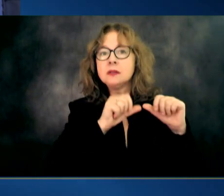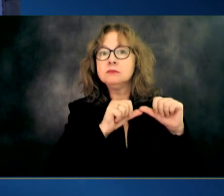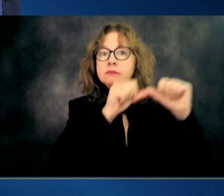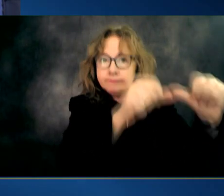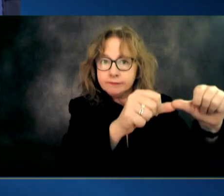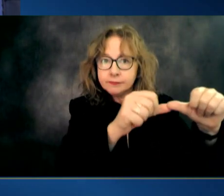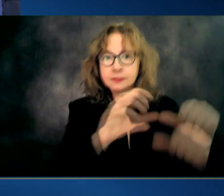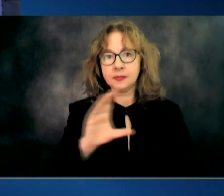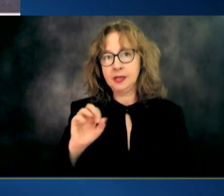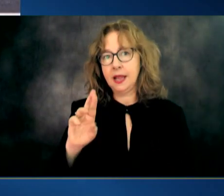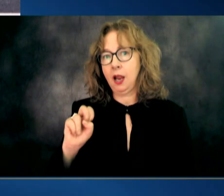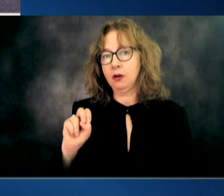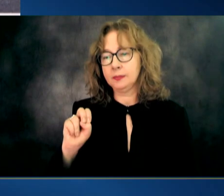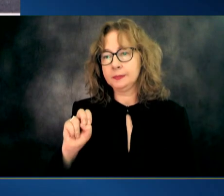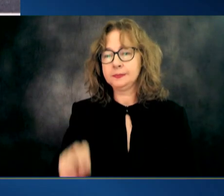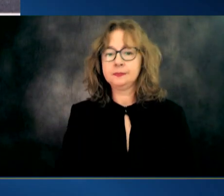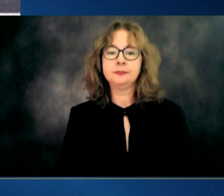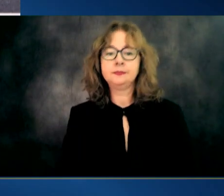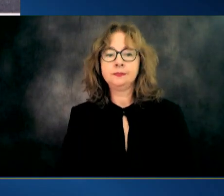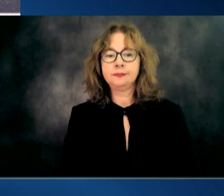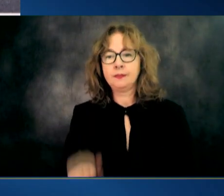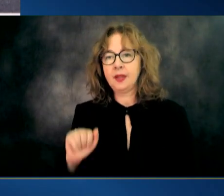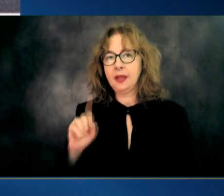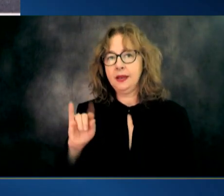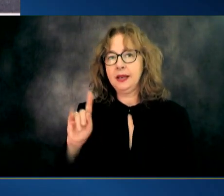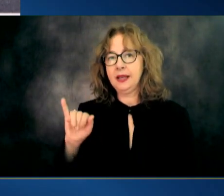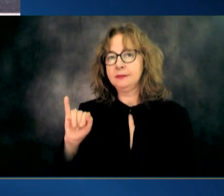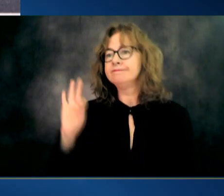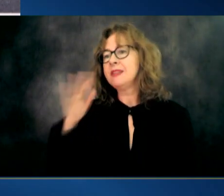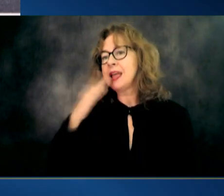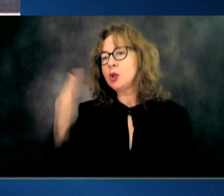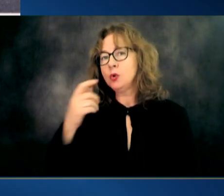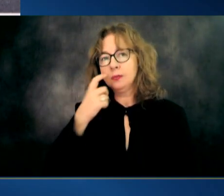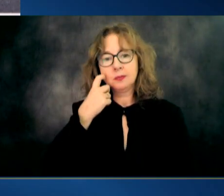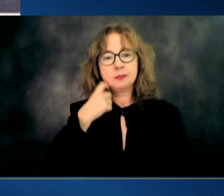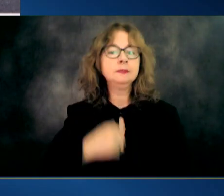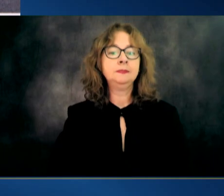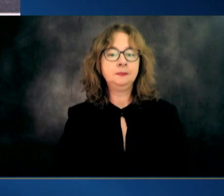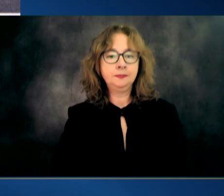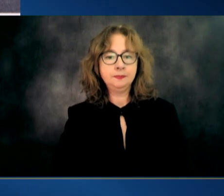Aditi Mallick: Thank you.